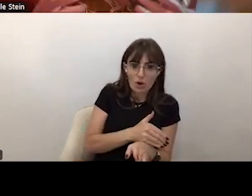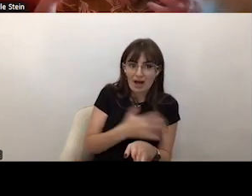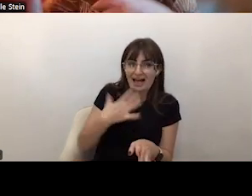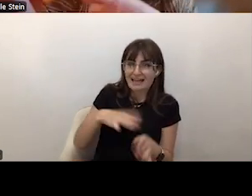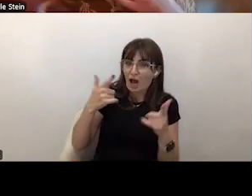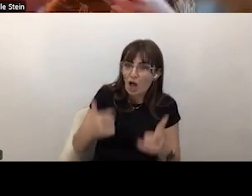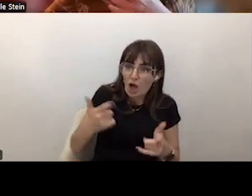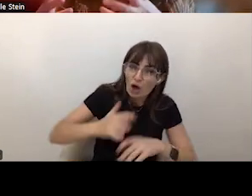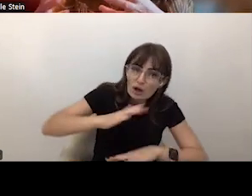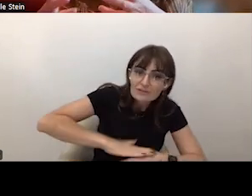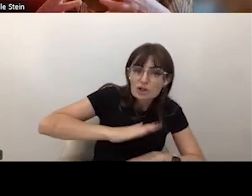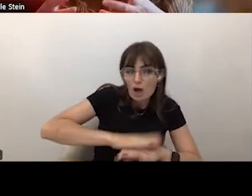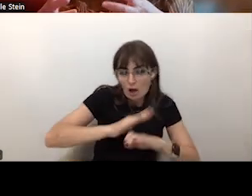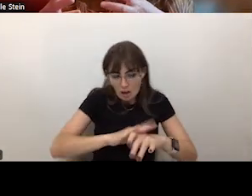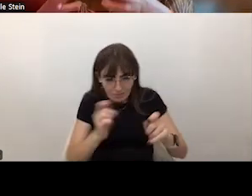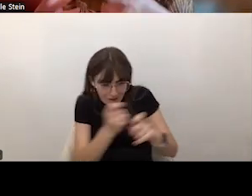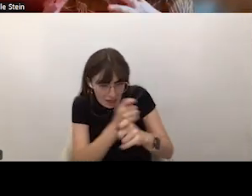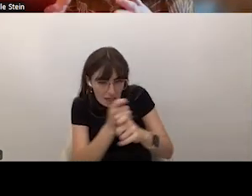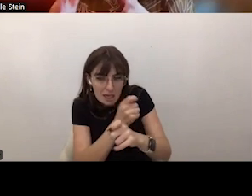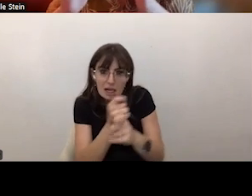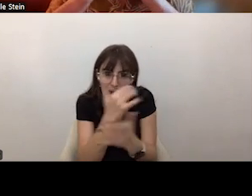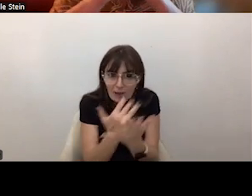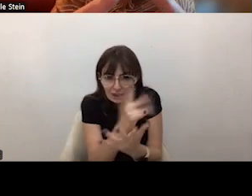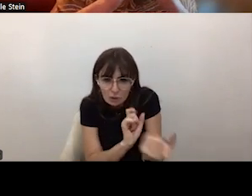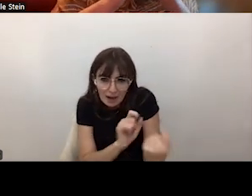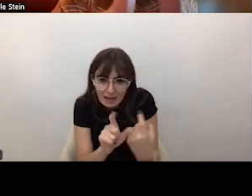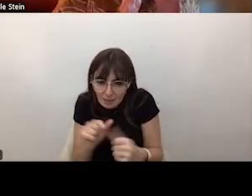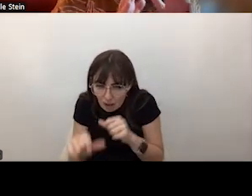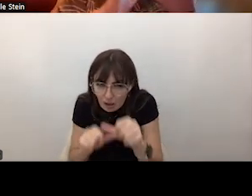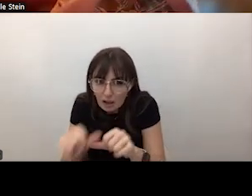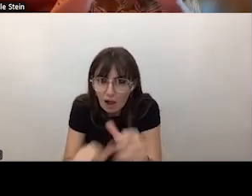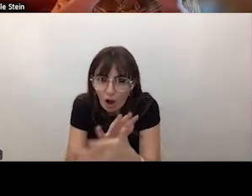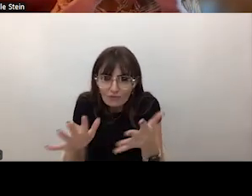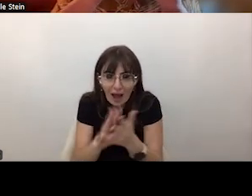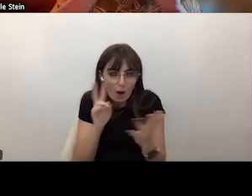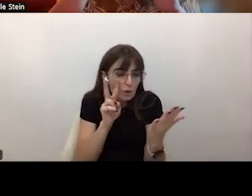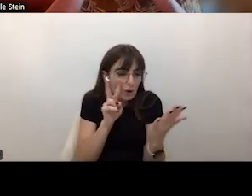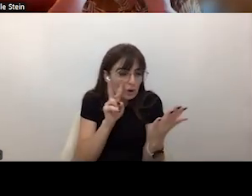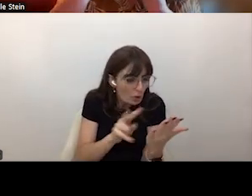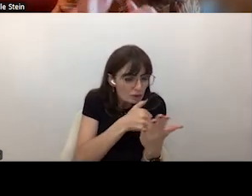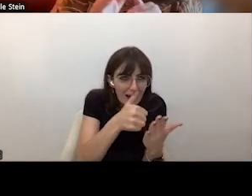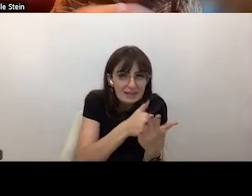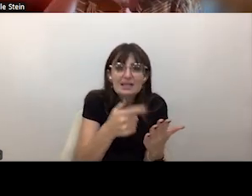time to craft that email series, if I have notice patterns, I can just have one email,